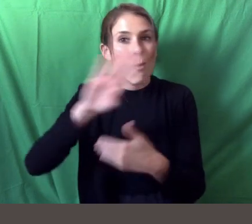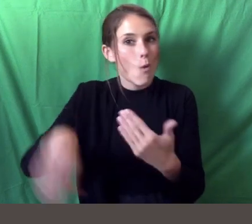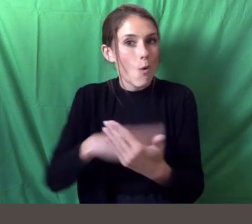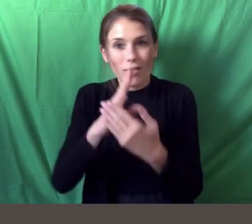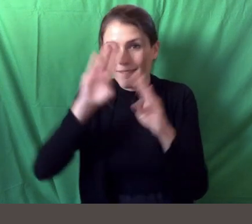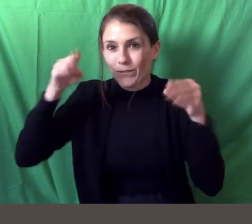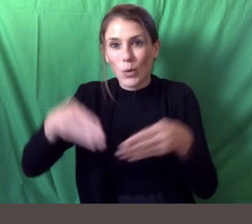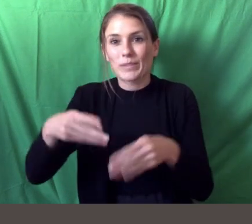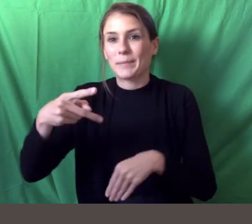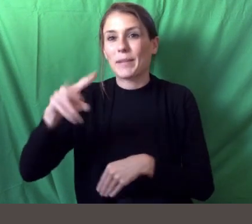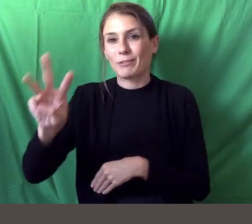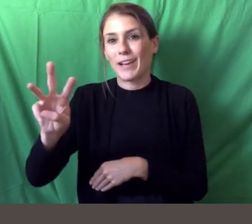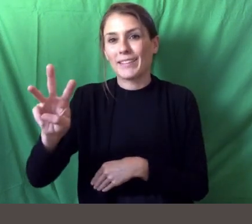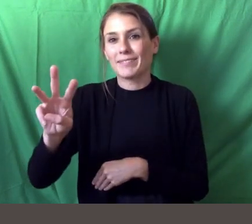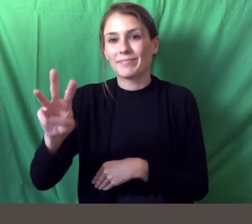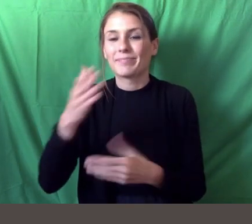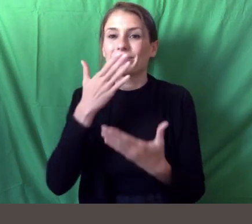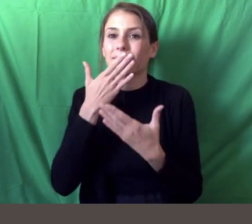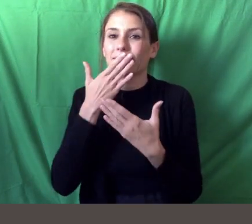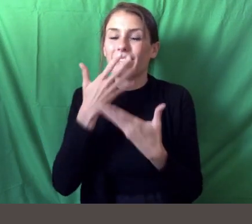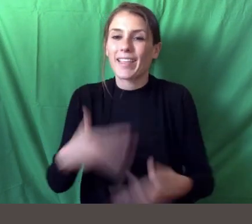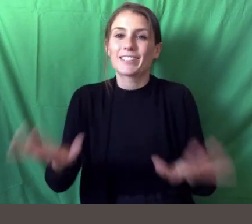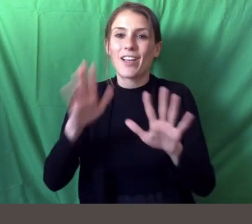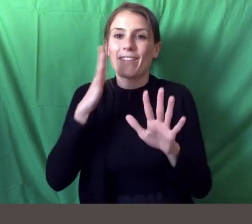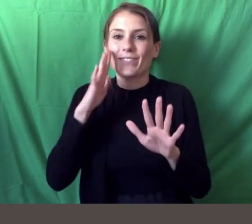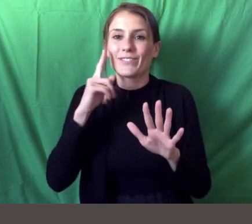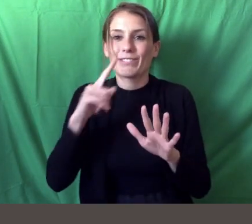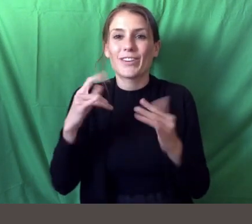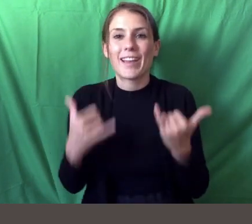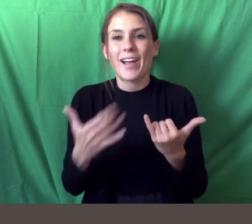So, that's all for now. Thanks for joining my session.